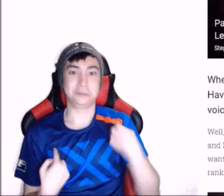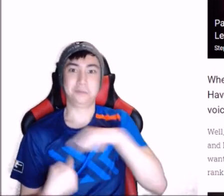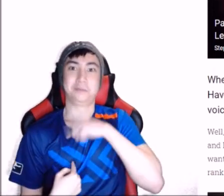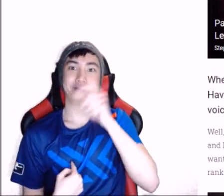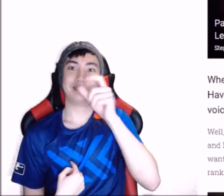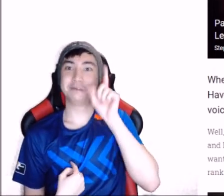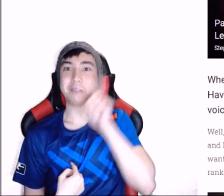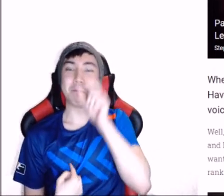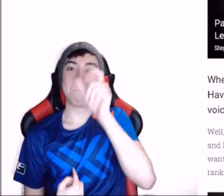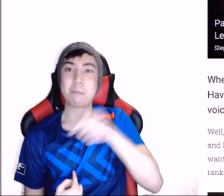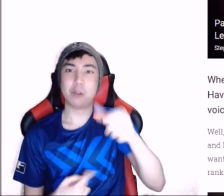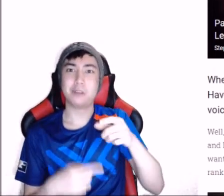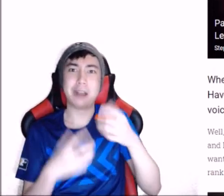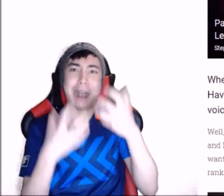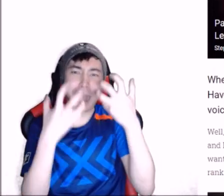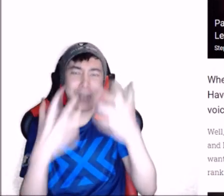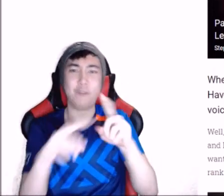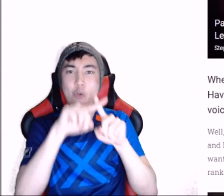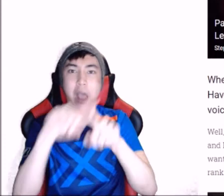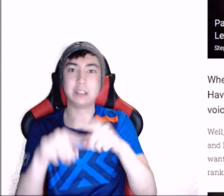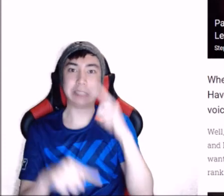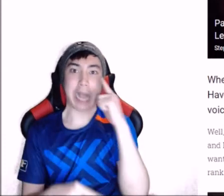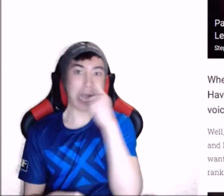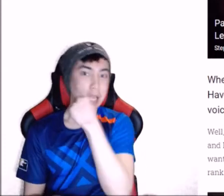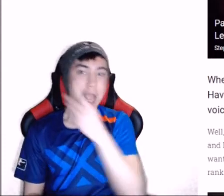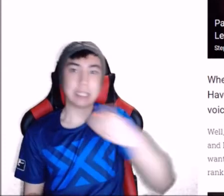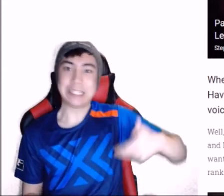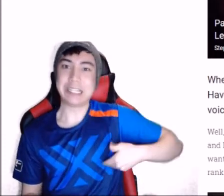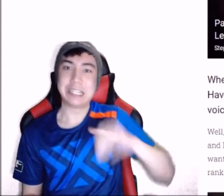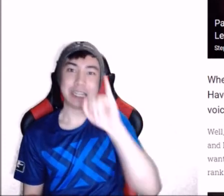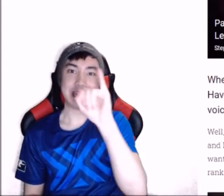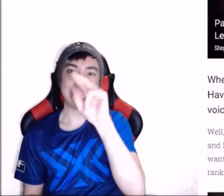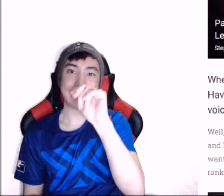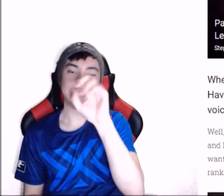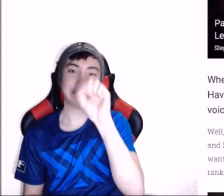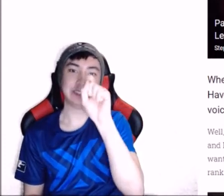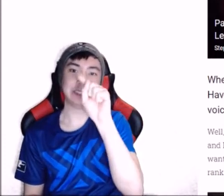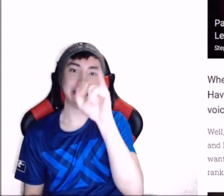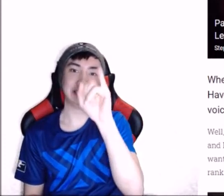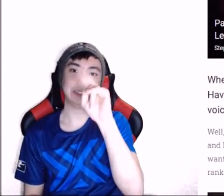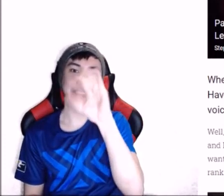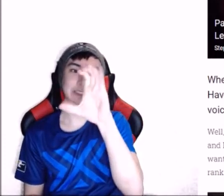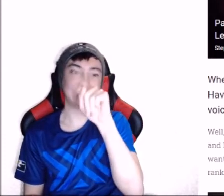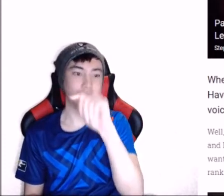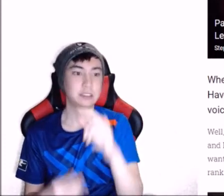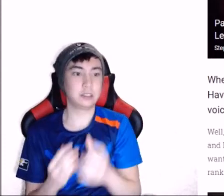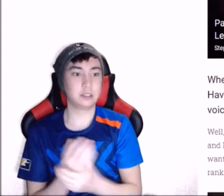Deaf/HOH people heavily rely on their eyes and instincts